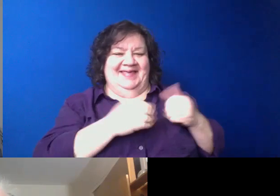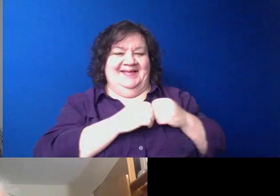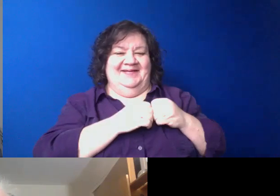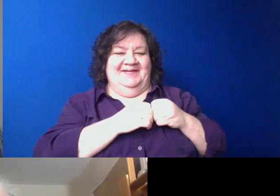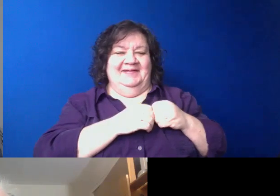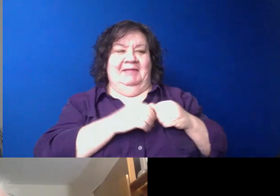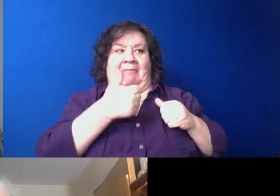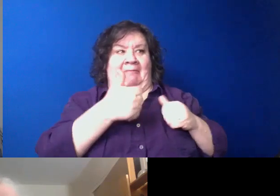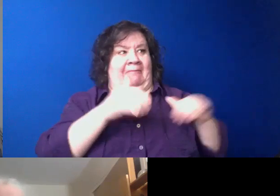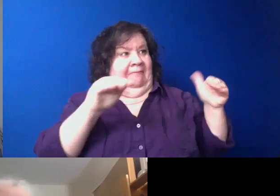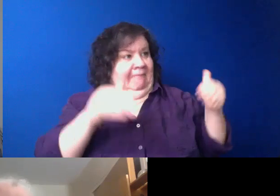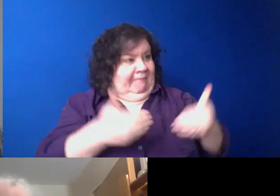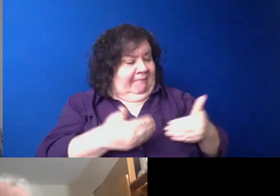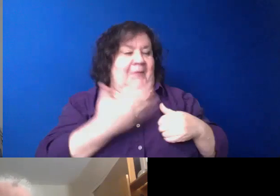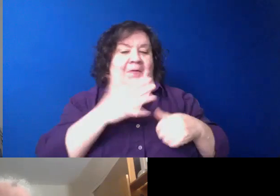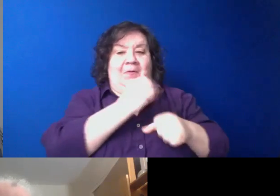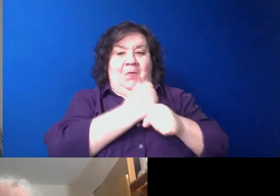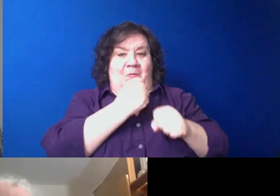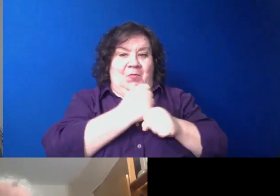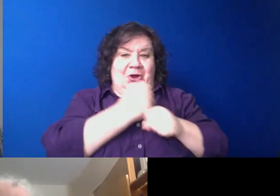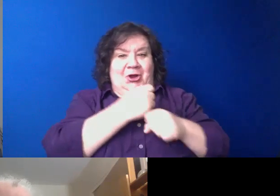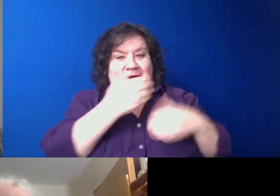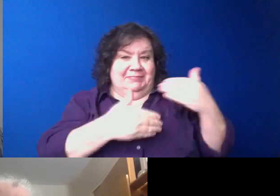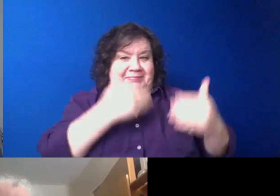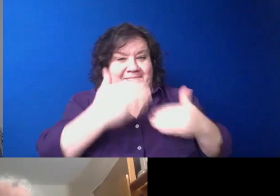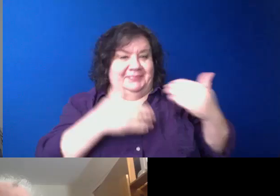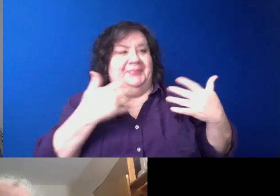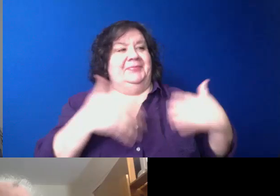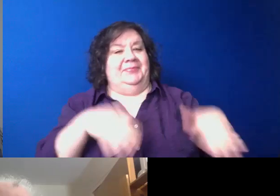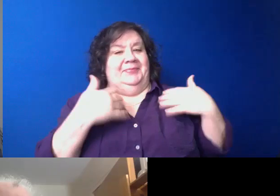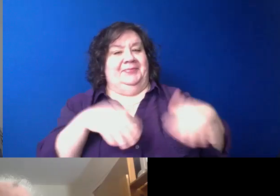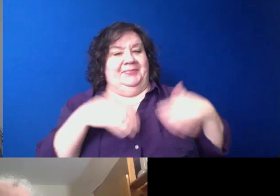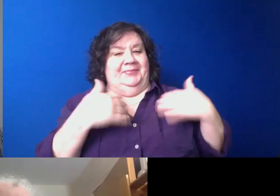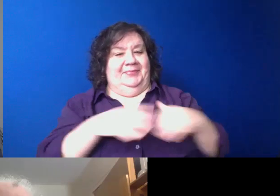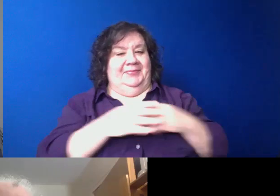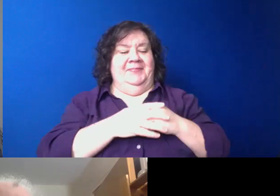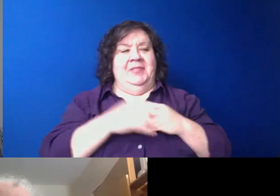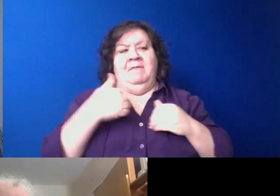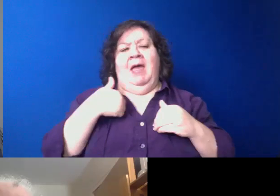that uh and i want to also hear from you what has been done so far in terms of inclusion of persons